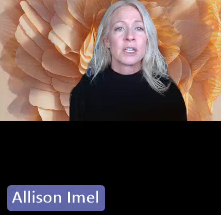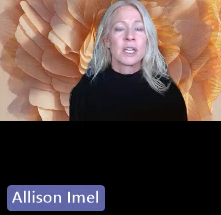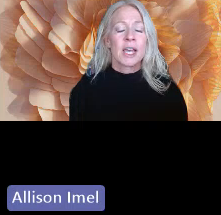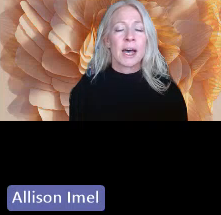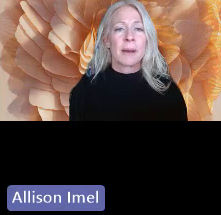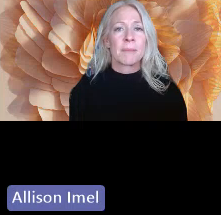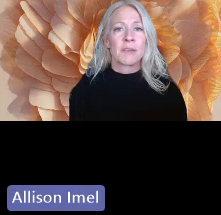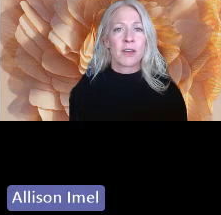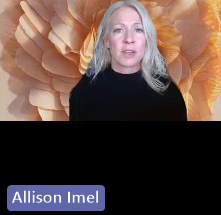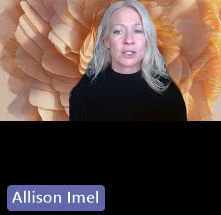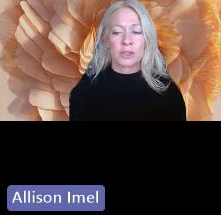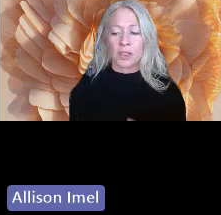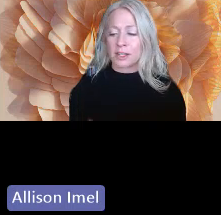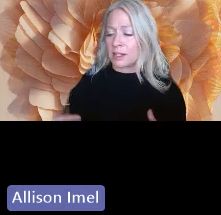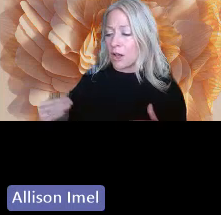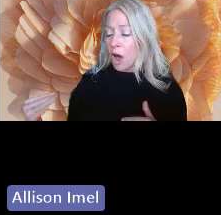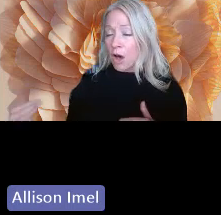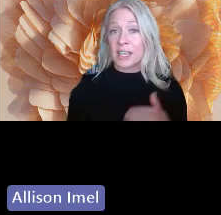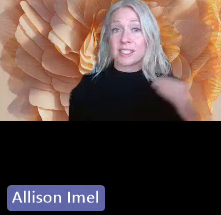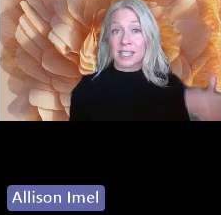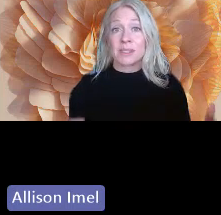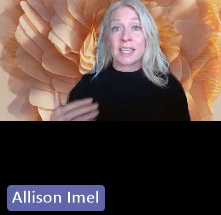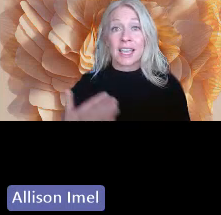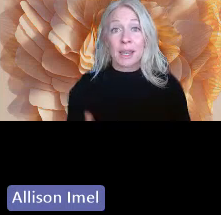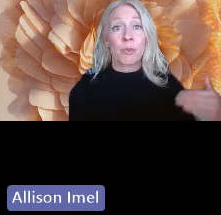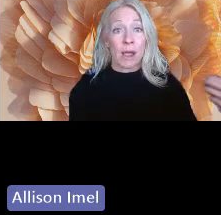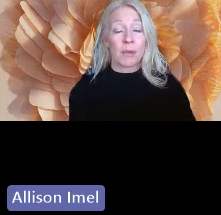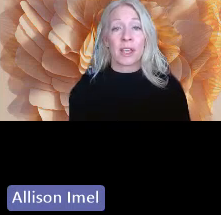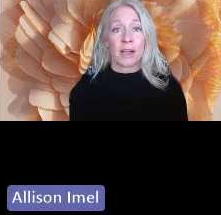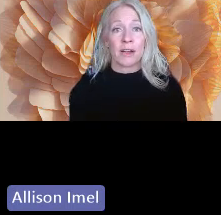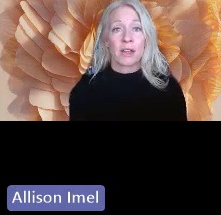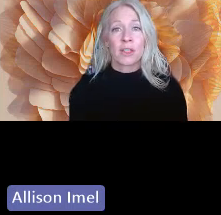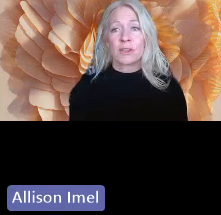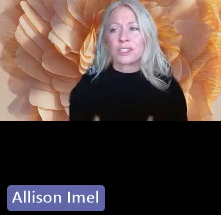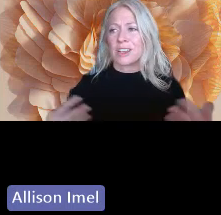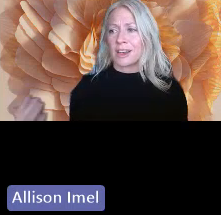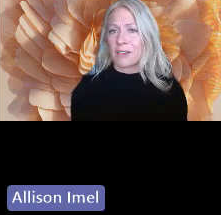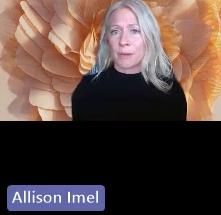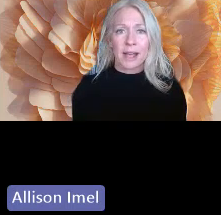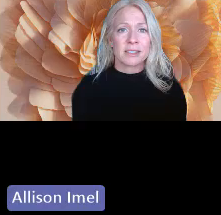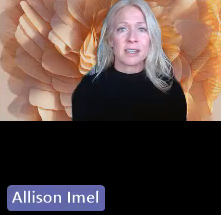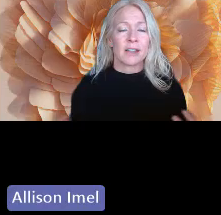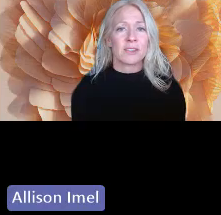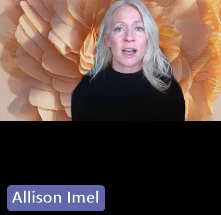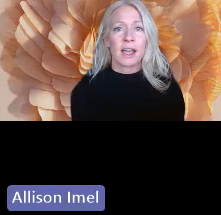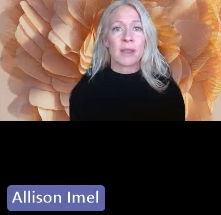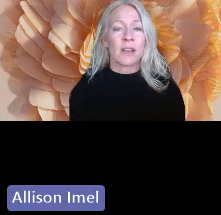So the foundations are the things that often get skipped in primary care. There's just not enough capacity, enough time